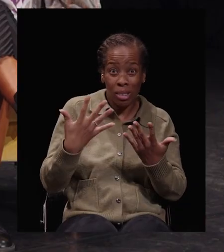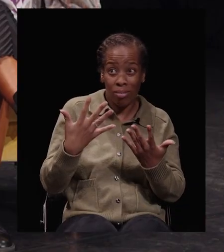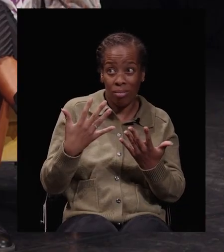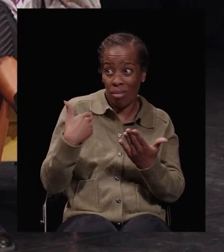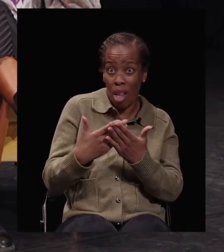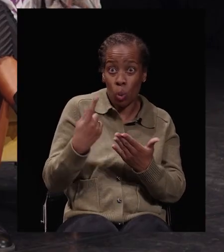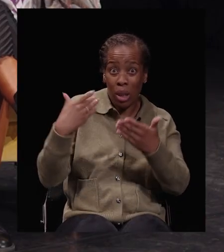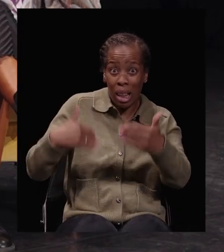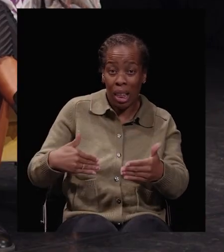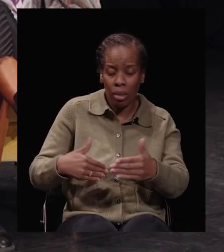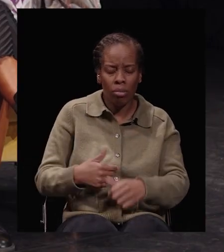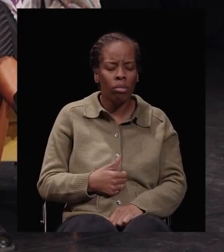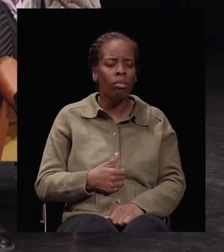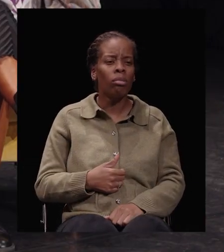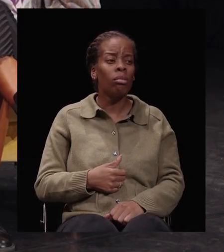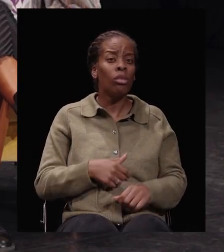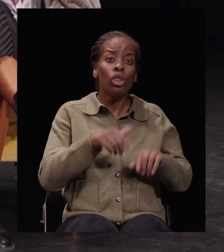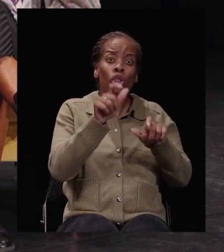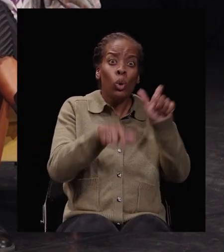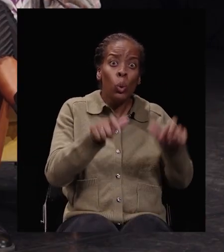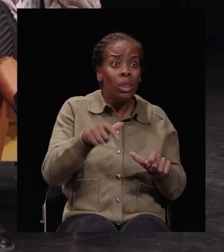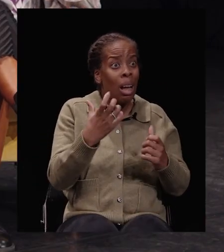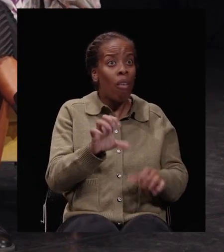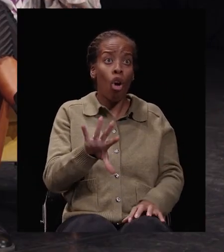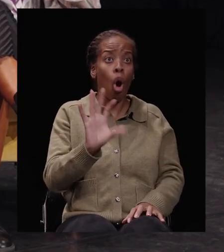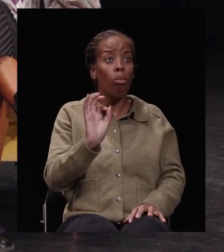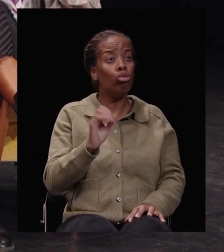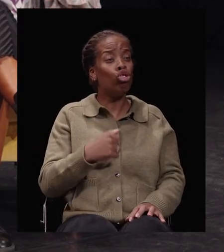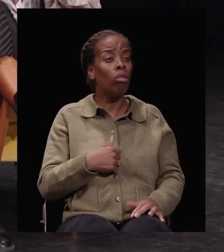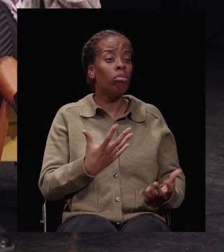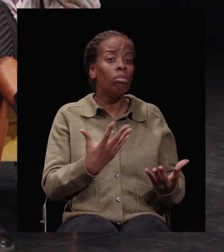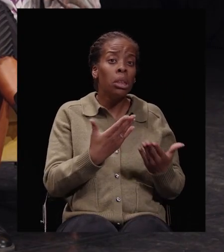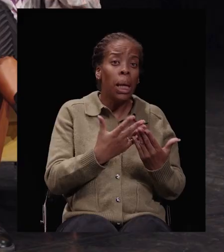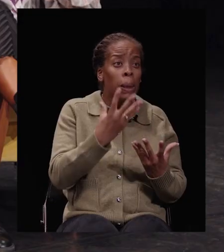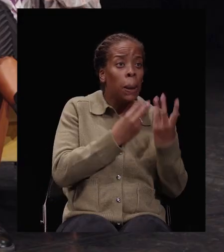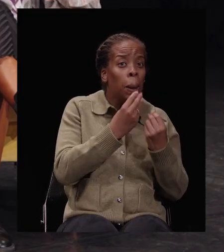students are far less likely to even have the option to study dance, drama or art.